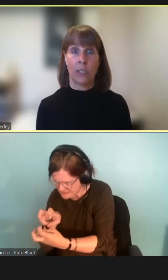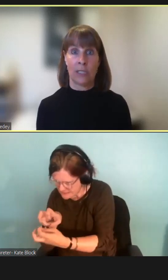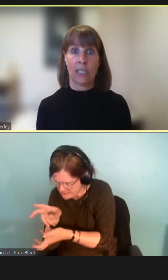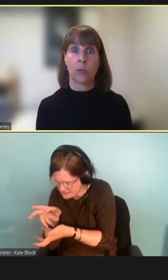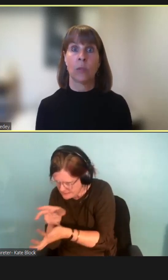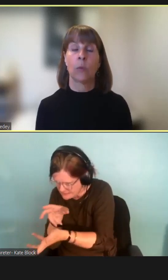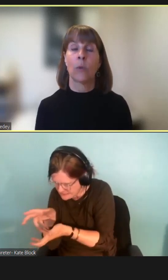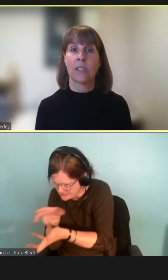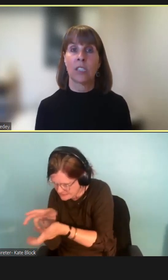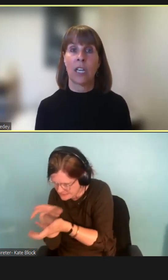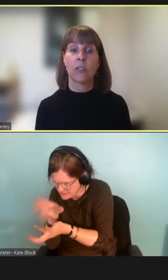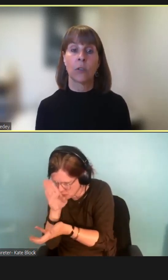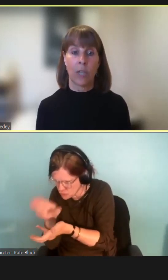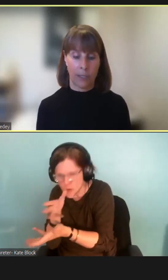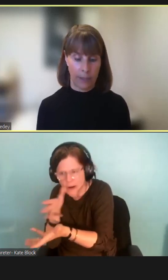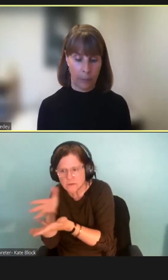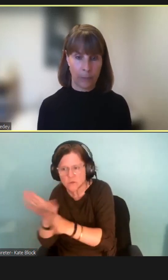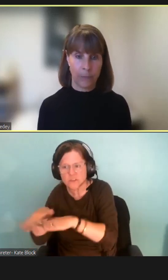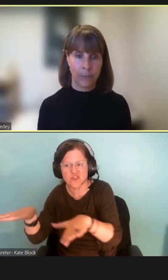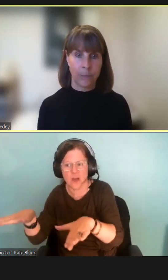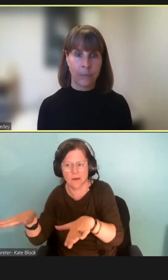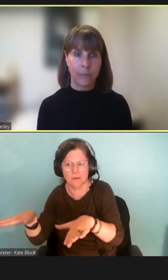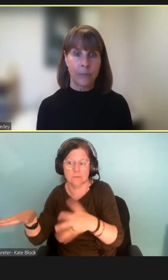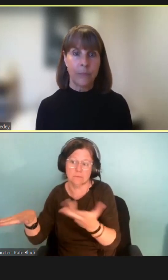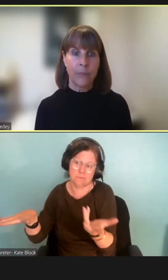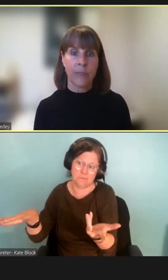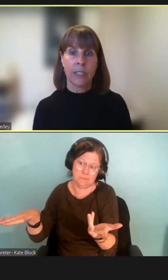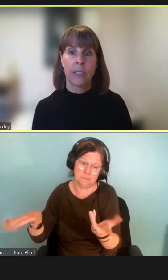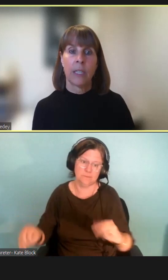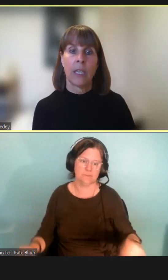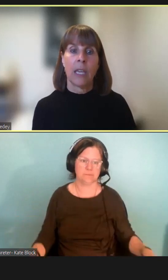assessment with the child directly